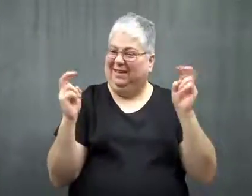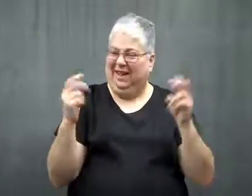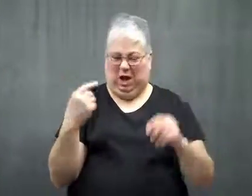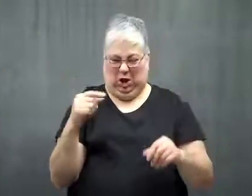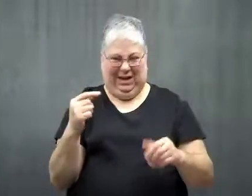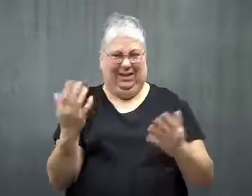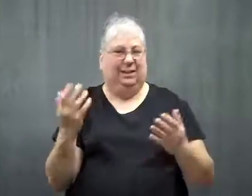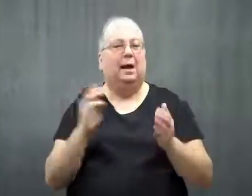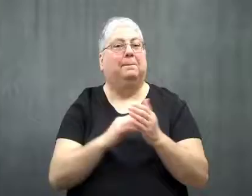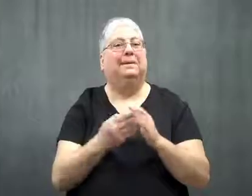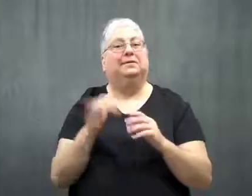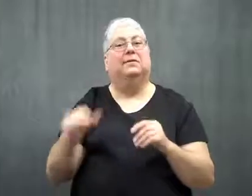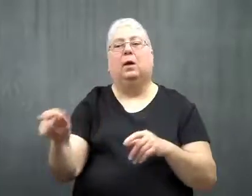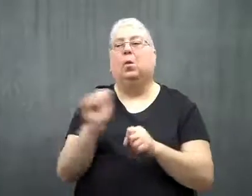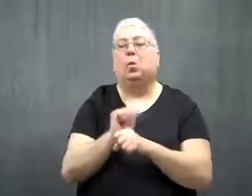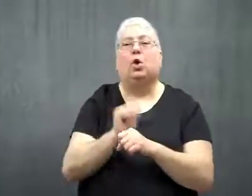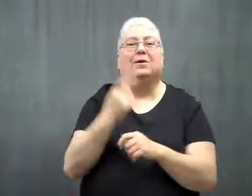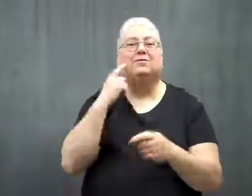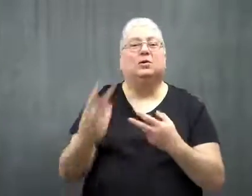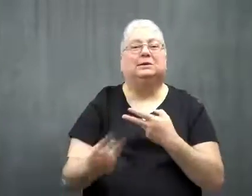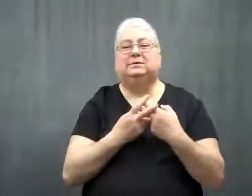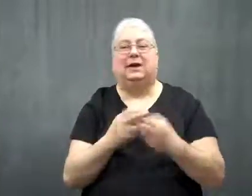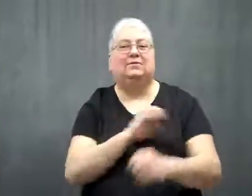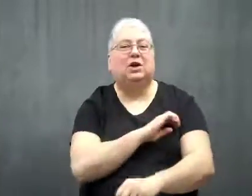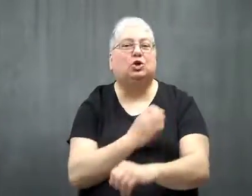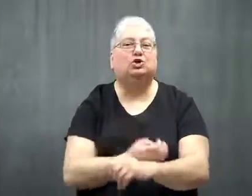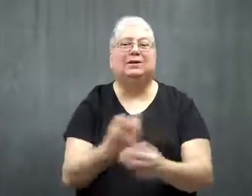Green jobs are those that are in the energy conservaton business.